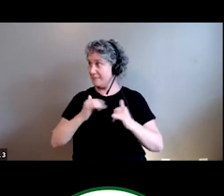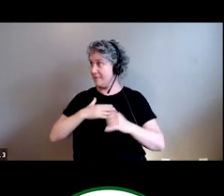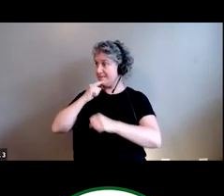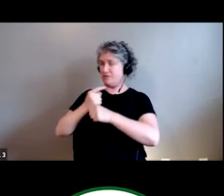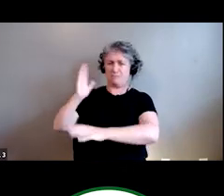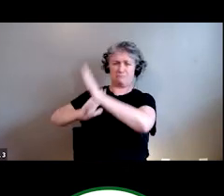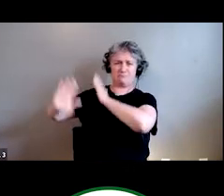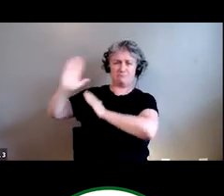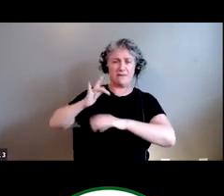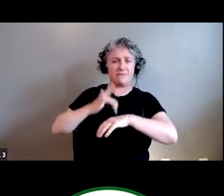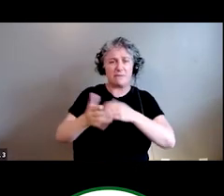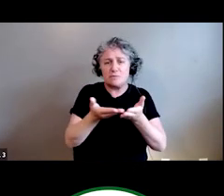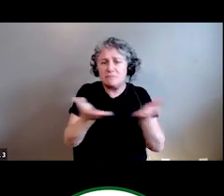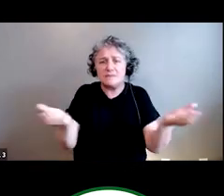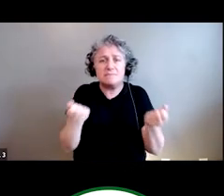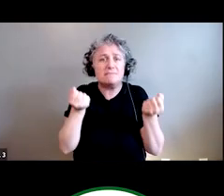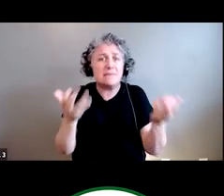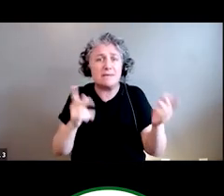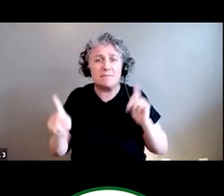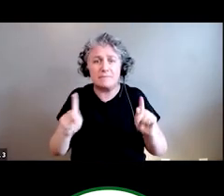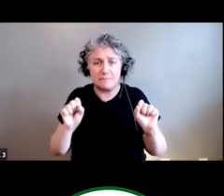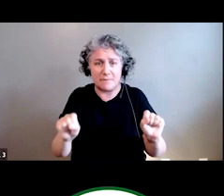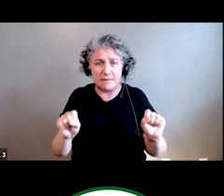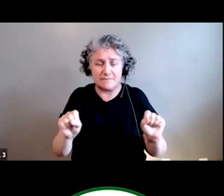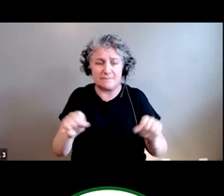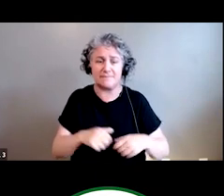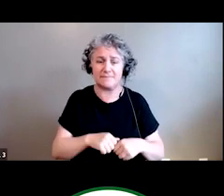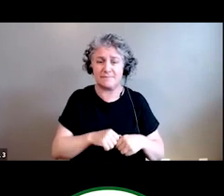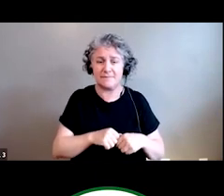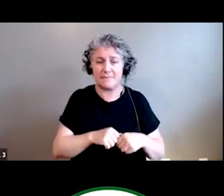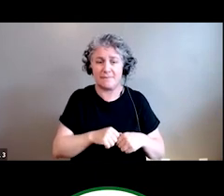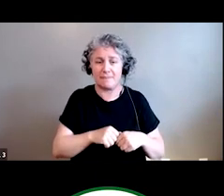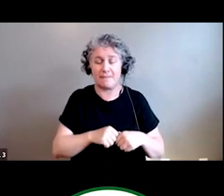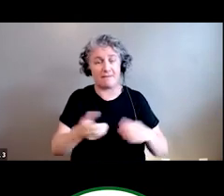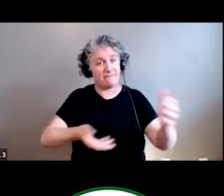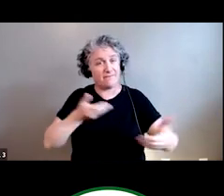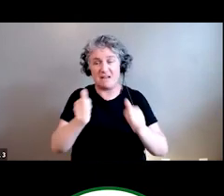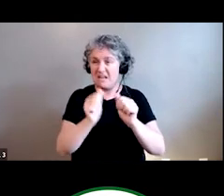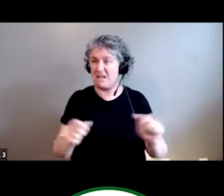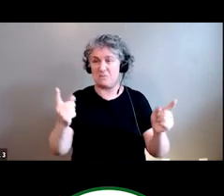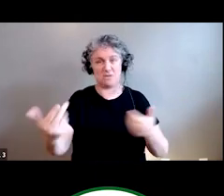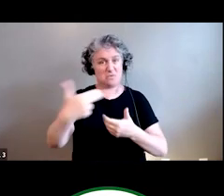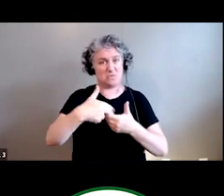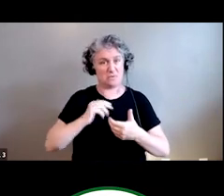We invite everyone to join our community. To share in the next chapters of our story.